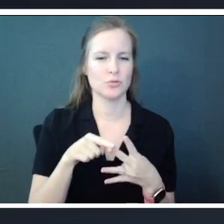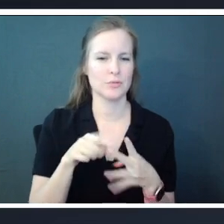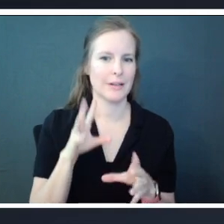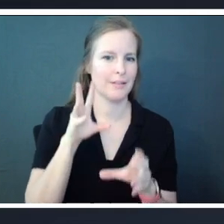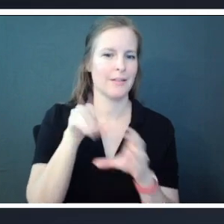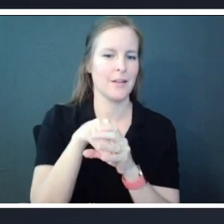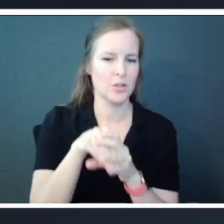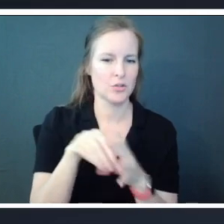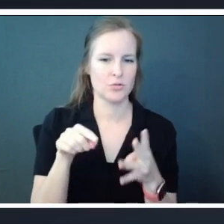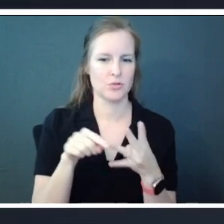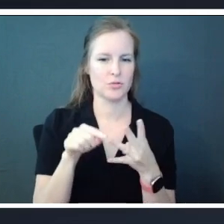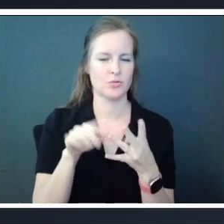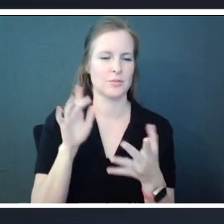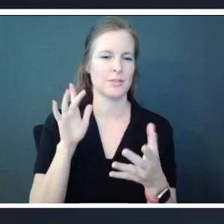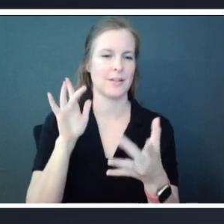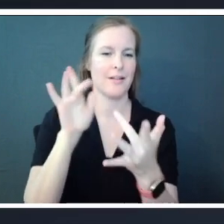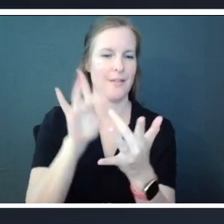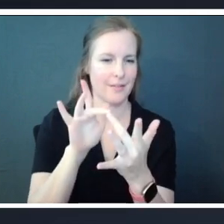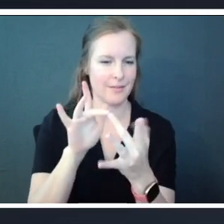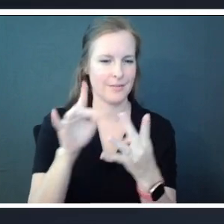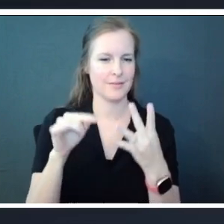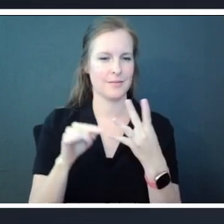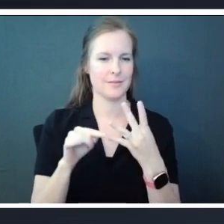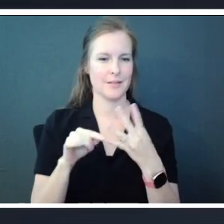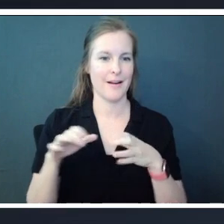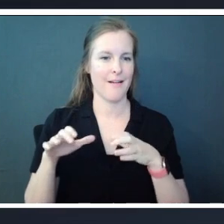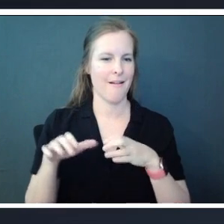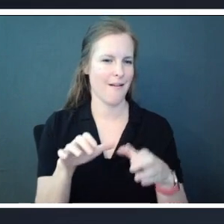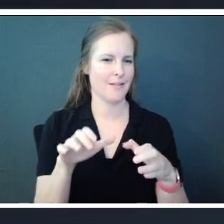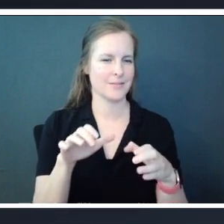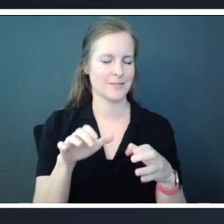I'm going to go through the first two with you and then Laura's going to go through the second two